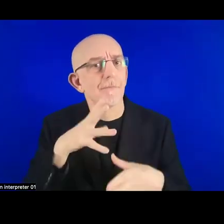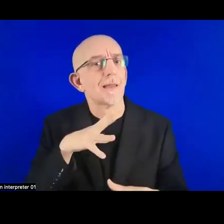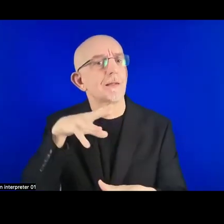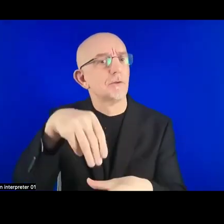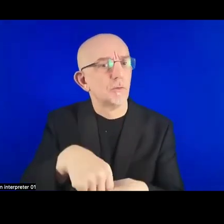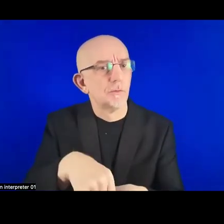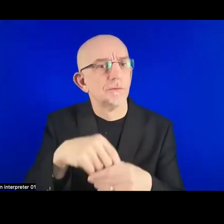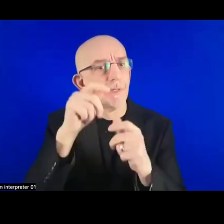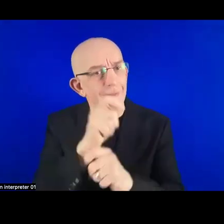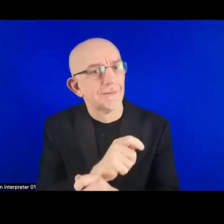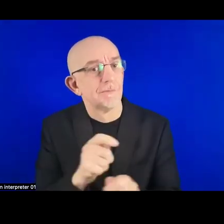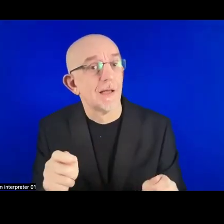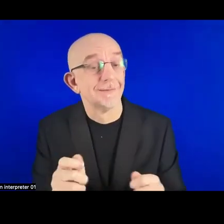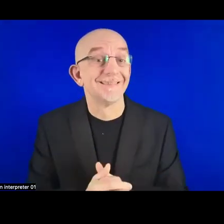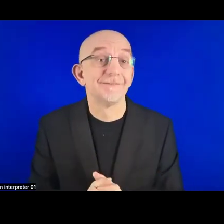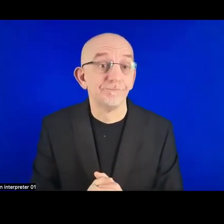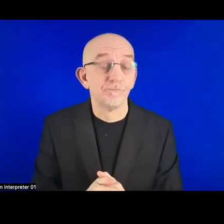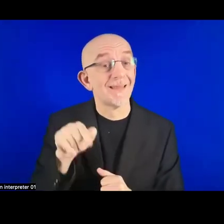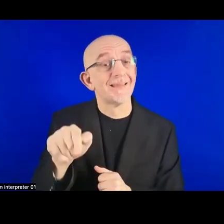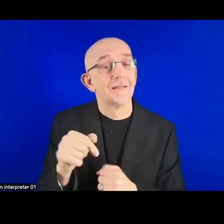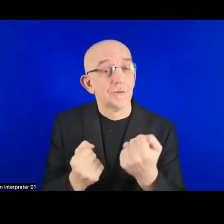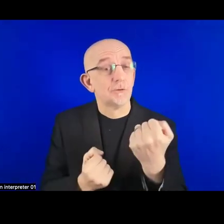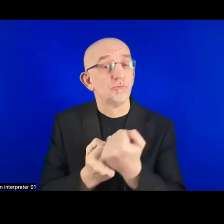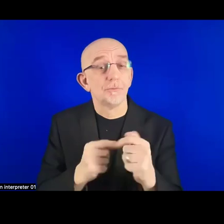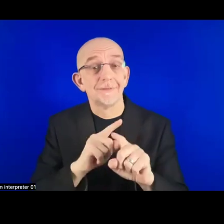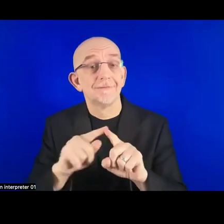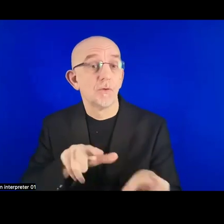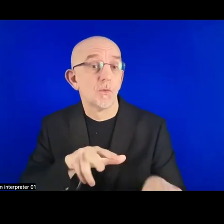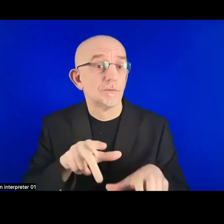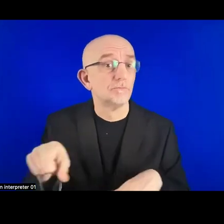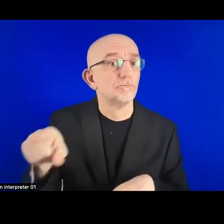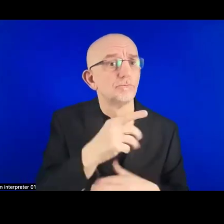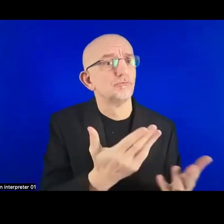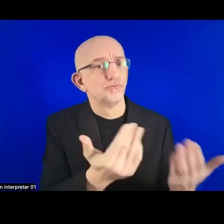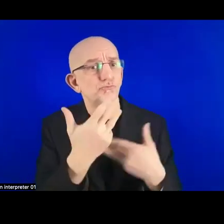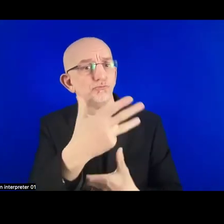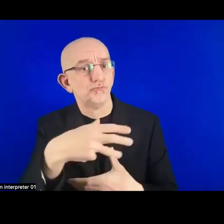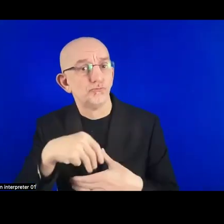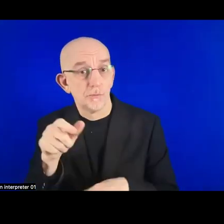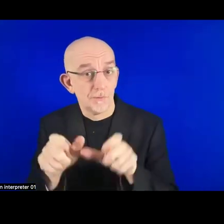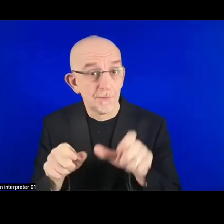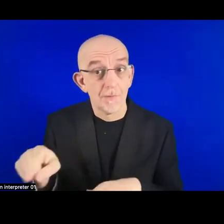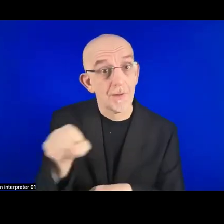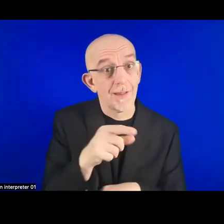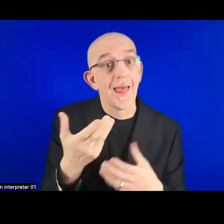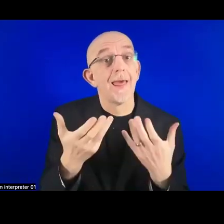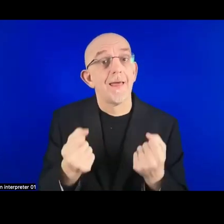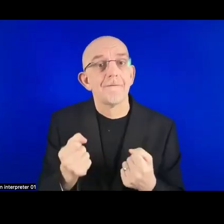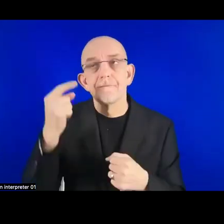disabilities, and we have an inclusive education programme which has a